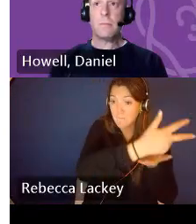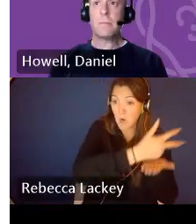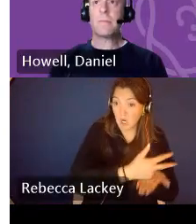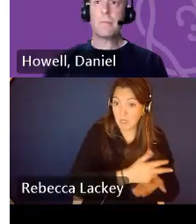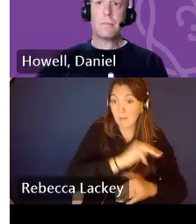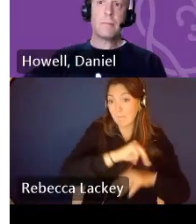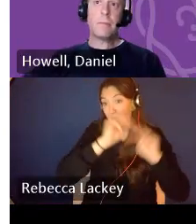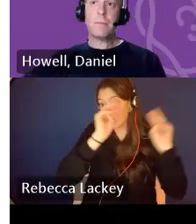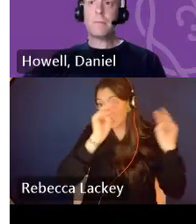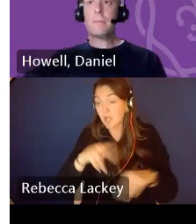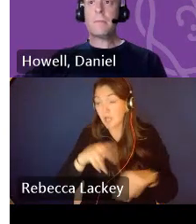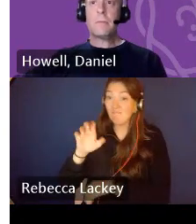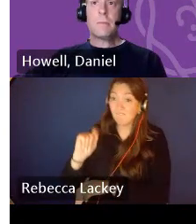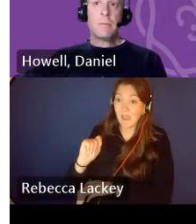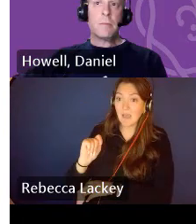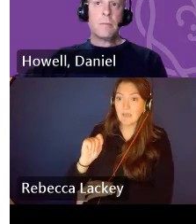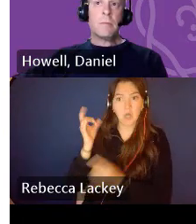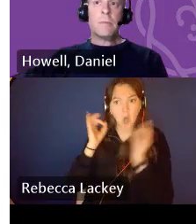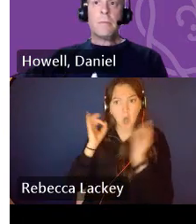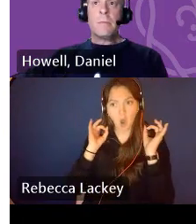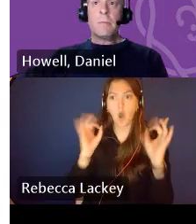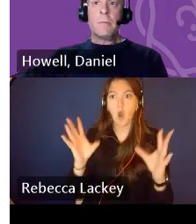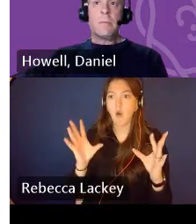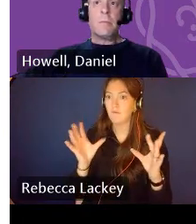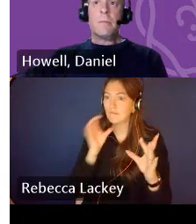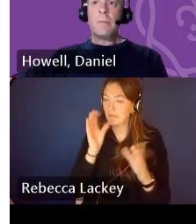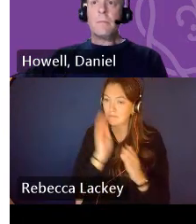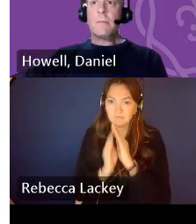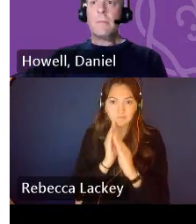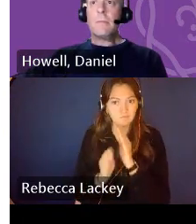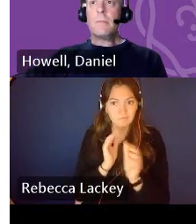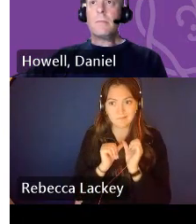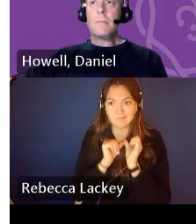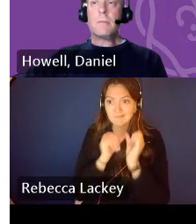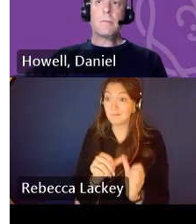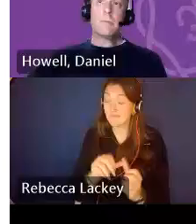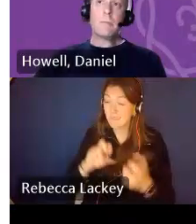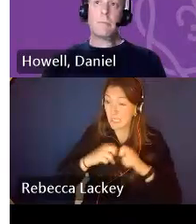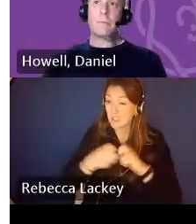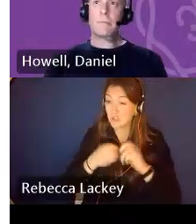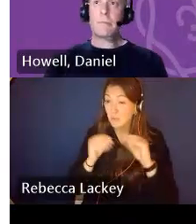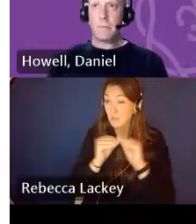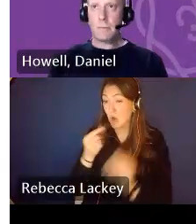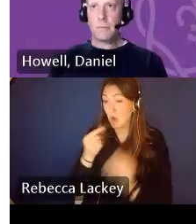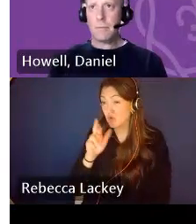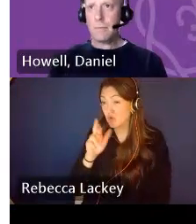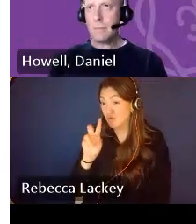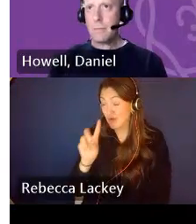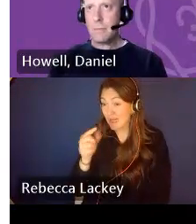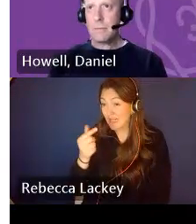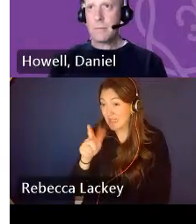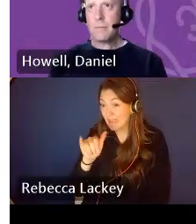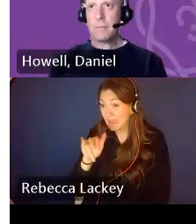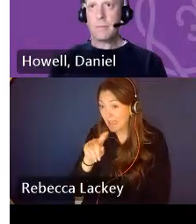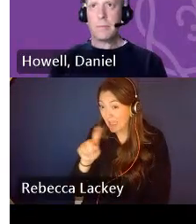the vet office are awful and don't stay repaired long. Is the issue more with Grand Glaze Creek?